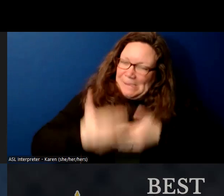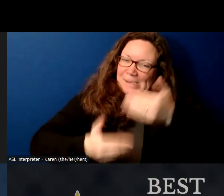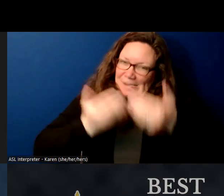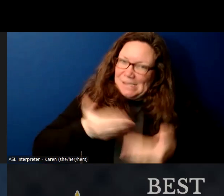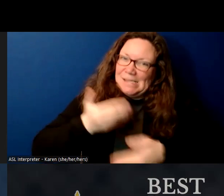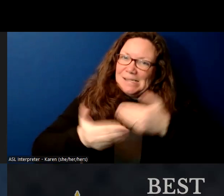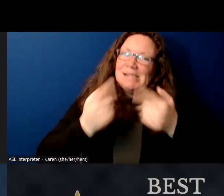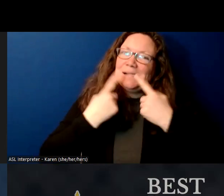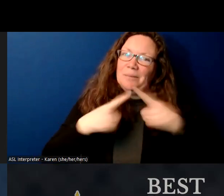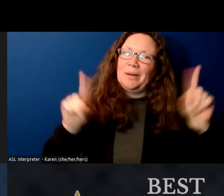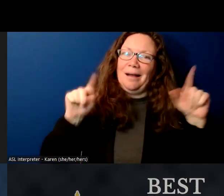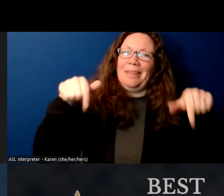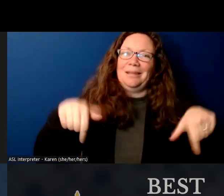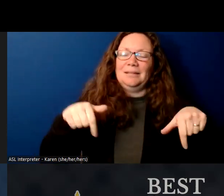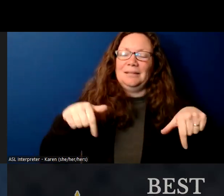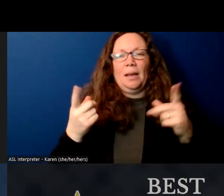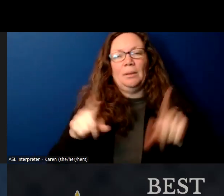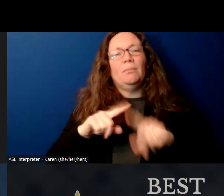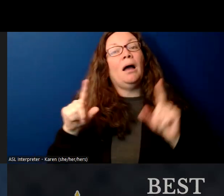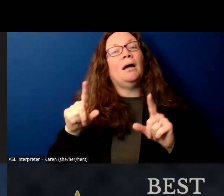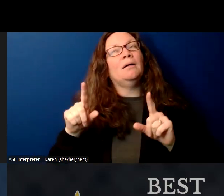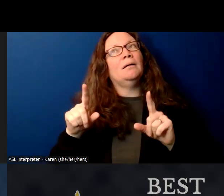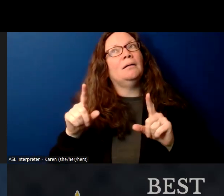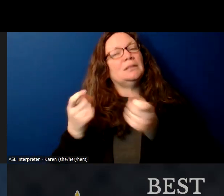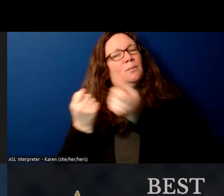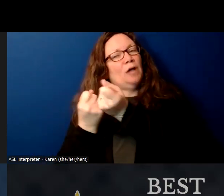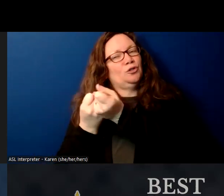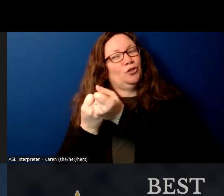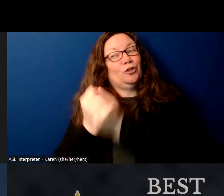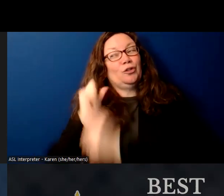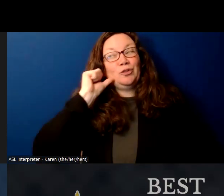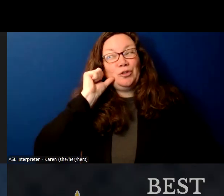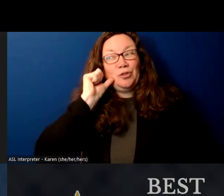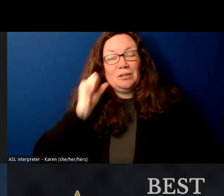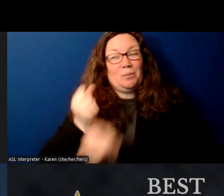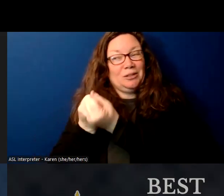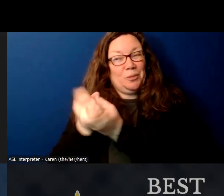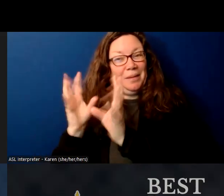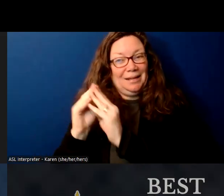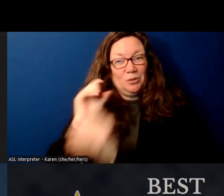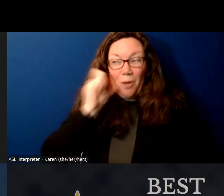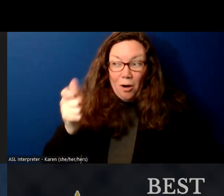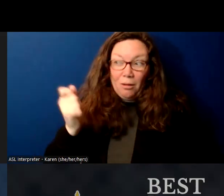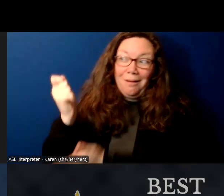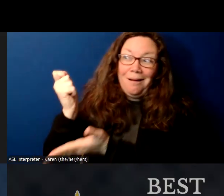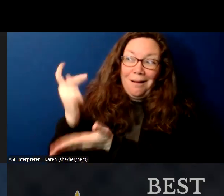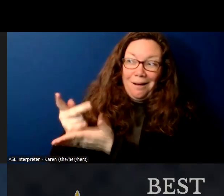But, it looks good. So others back to you and to the the team that will take us through this